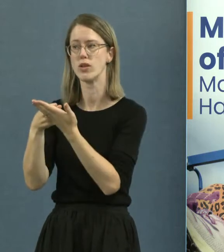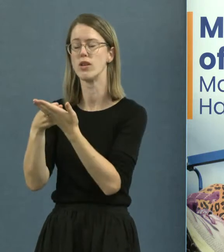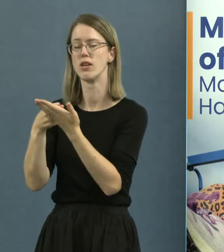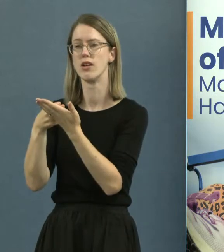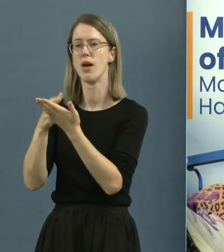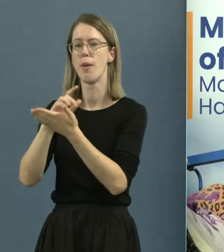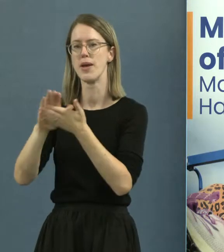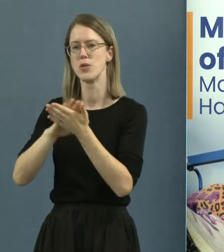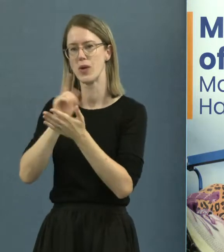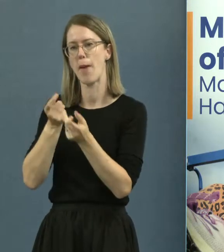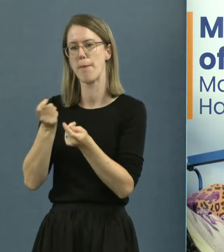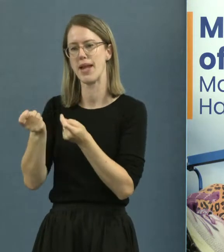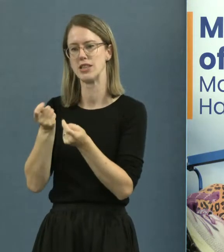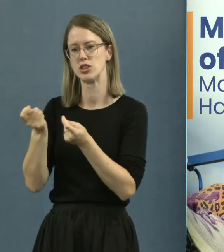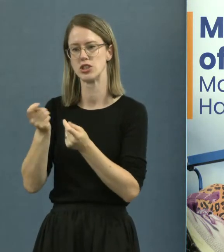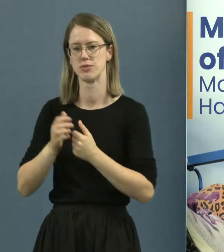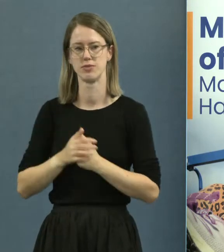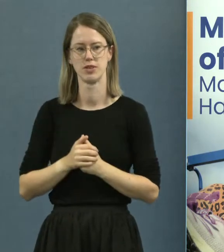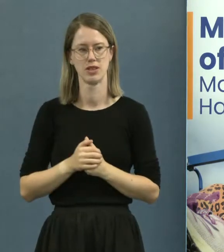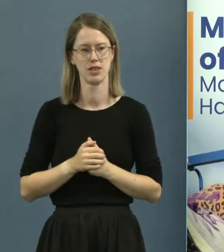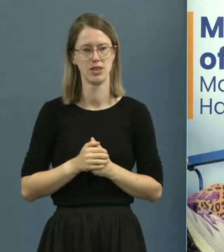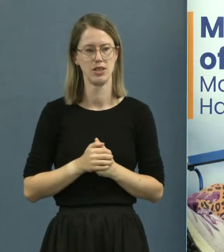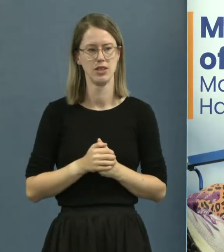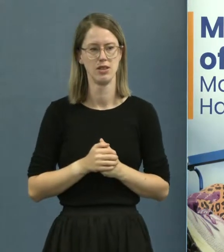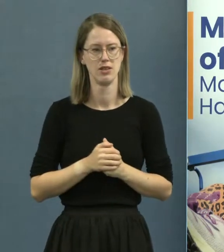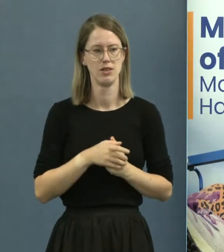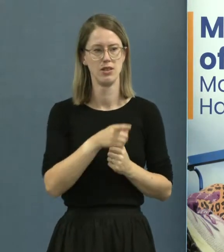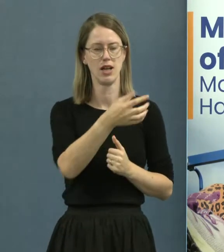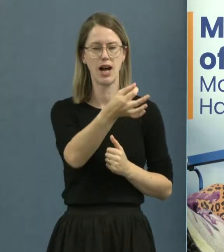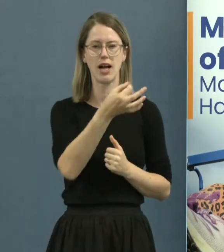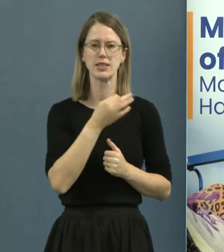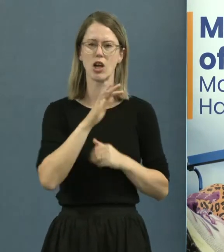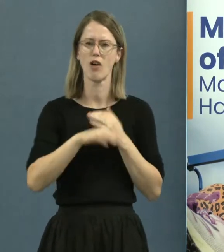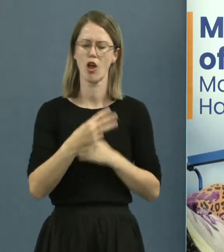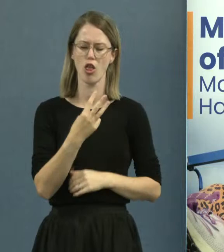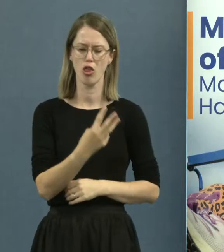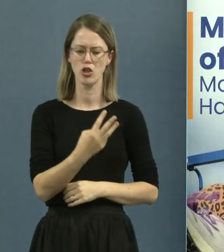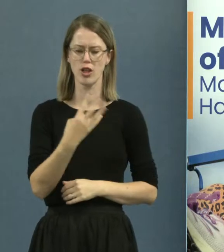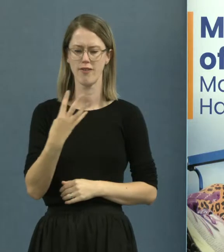that, that then we can deal